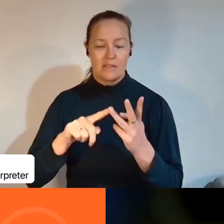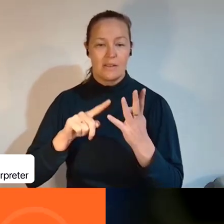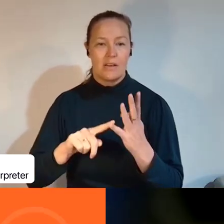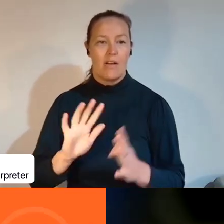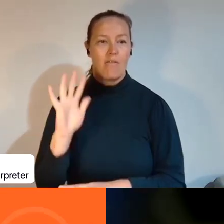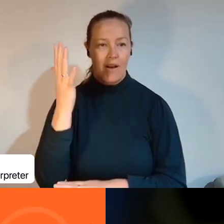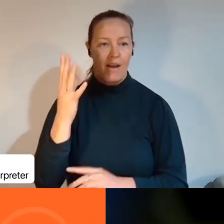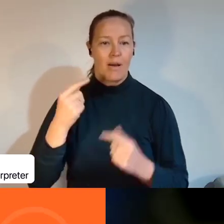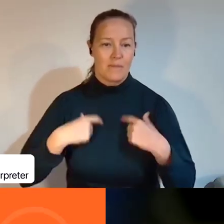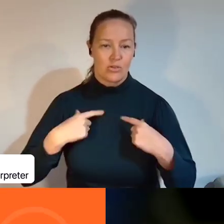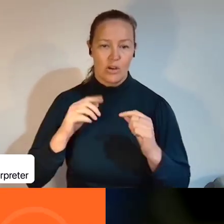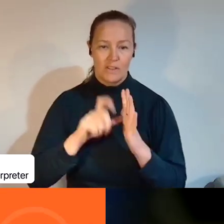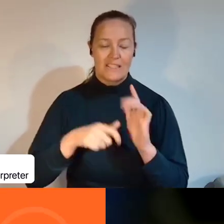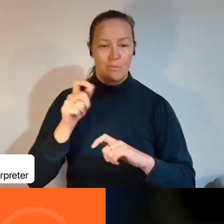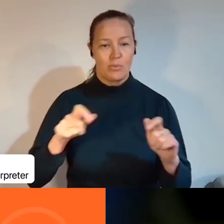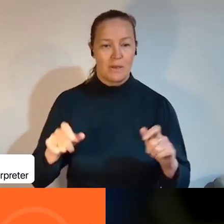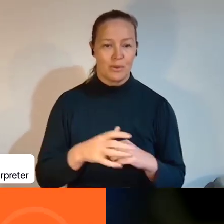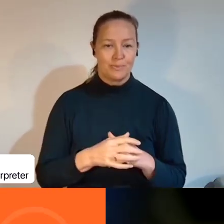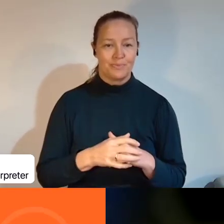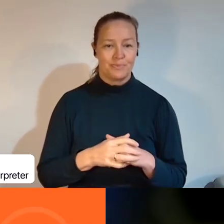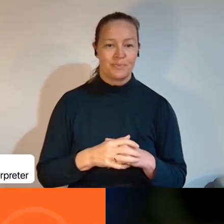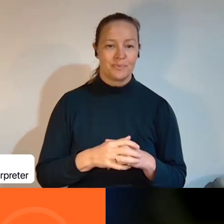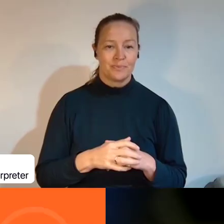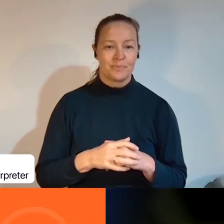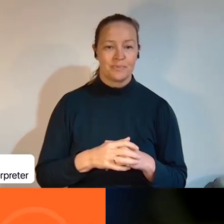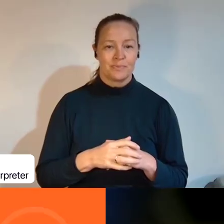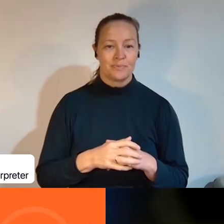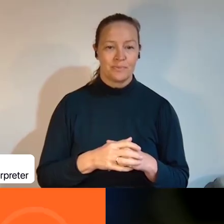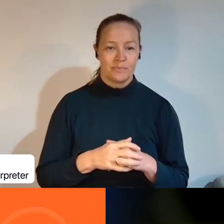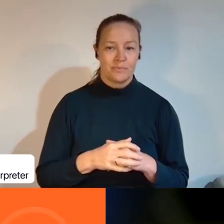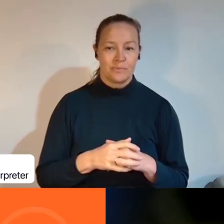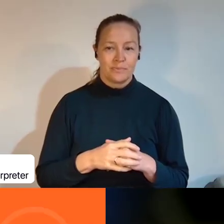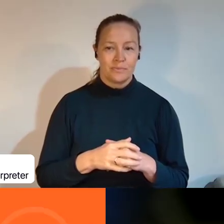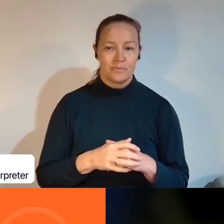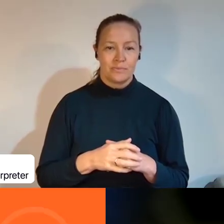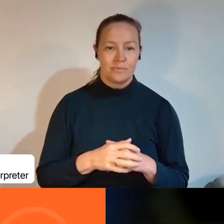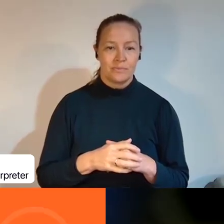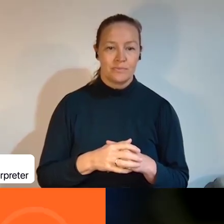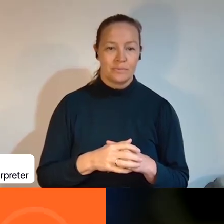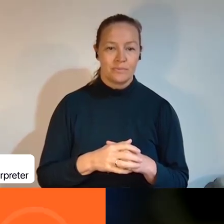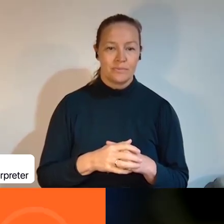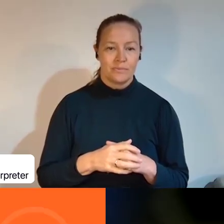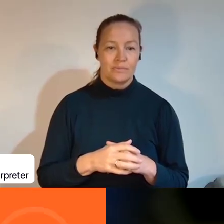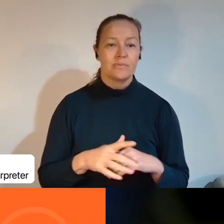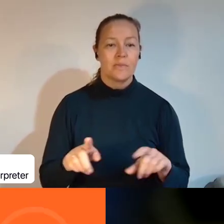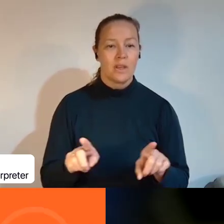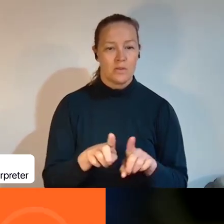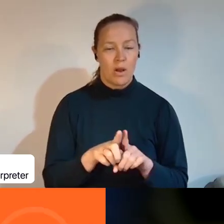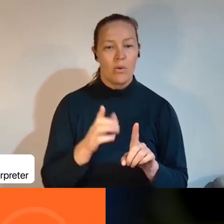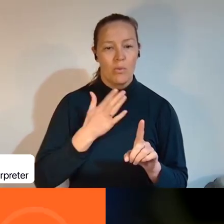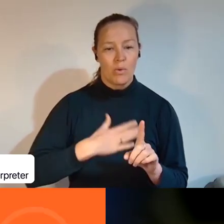of Disabled People. We would also like to recognise our friends at People First New